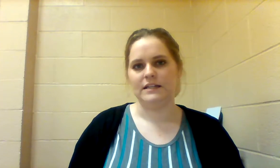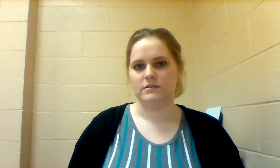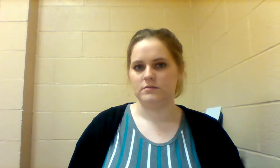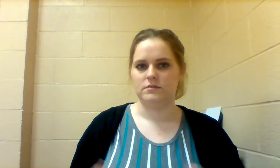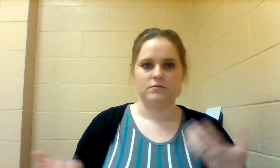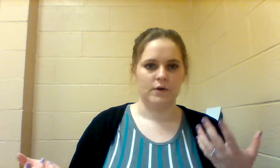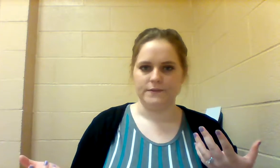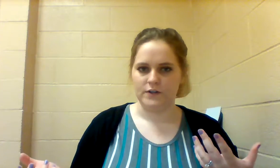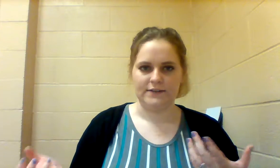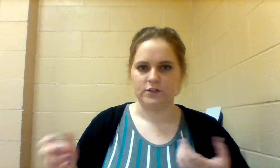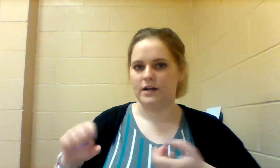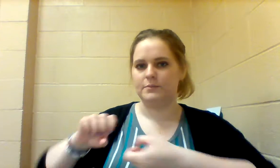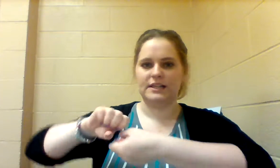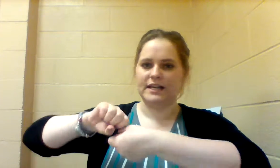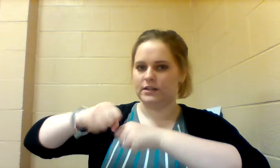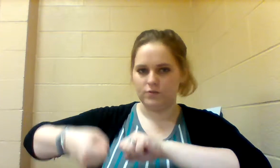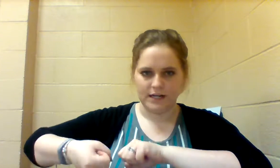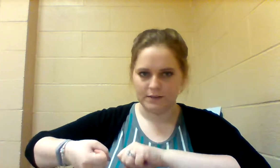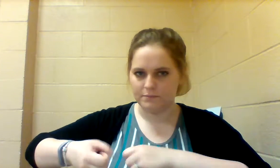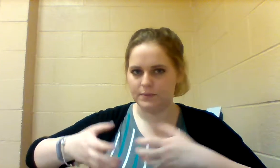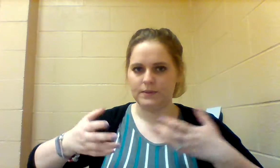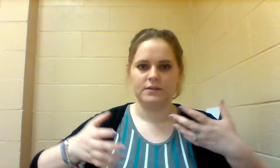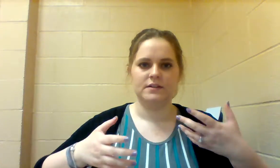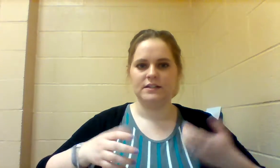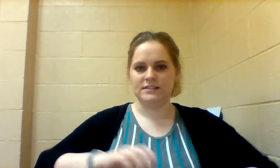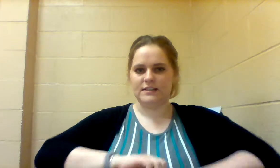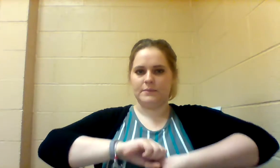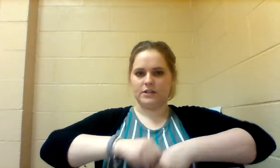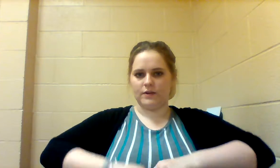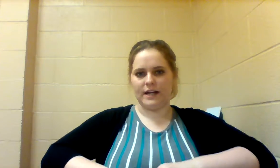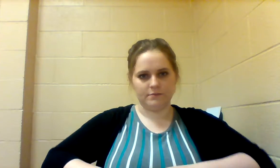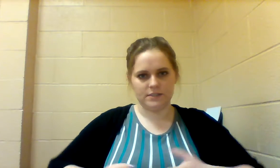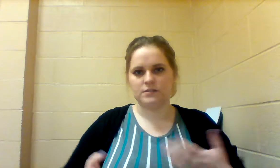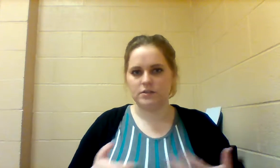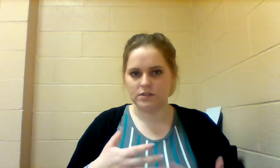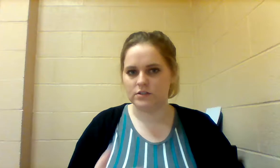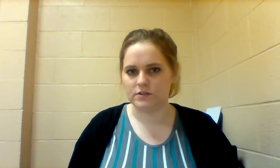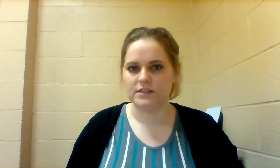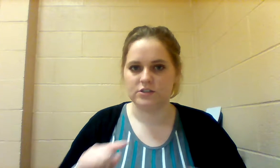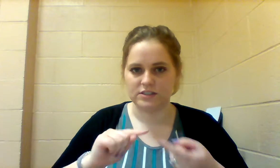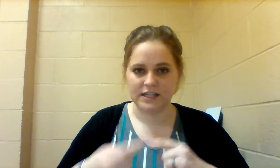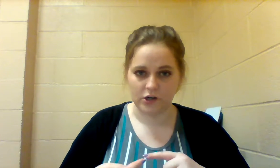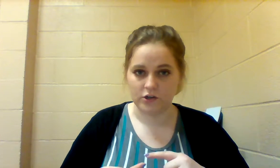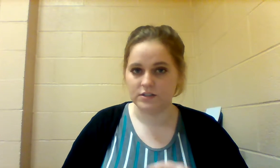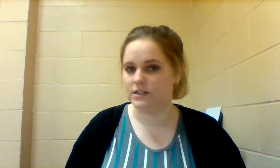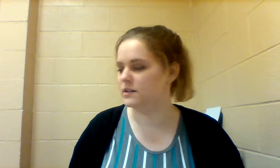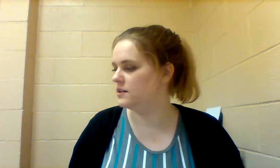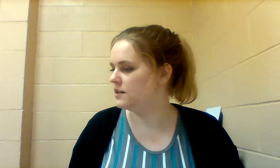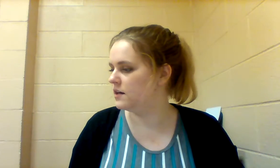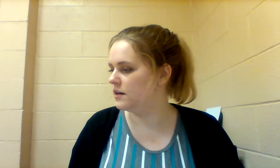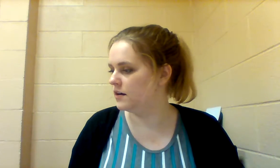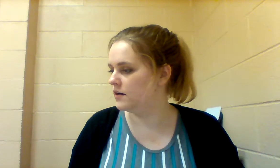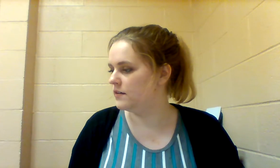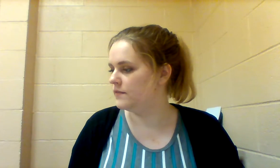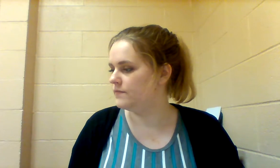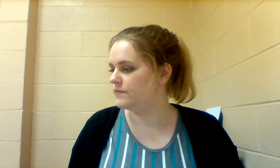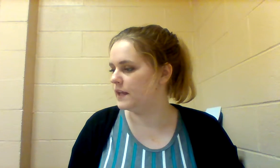and wherever you have the cramp a leg CRAMP STOMACH CRAMPS you can do it just like HURT